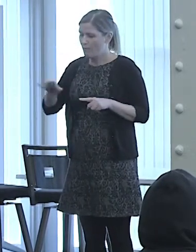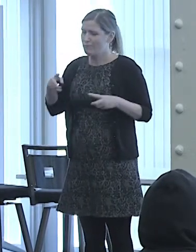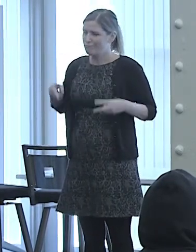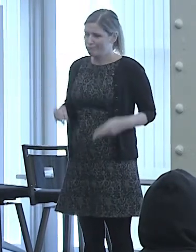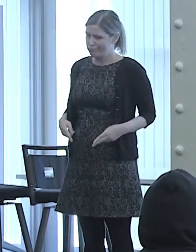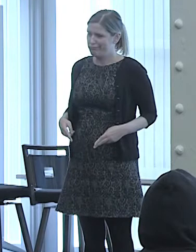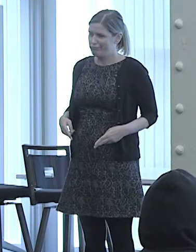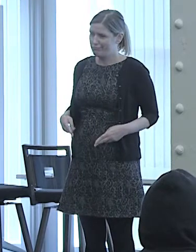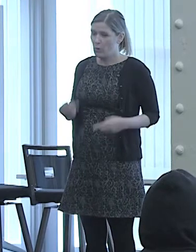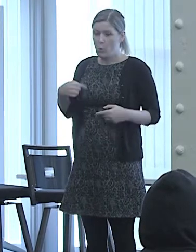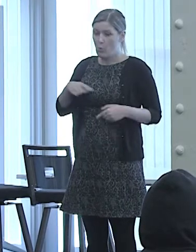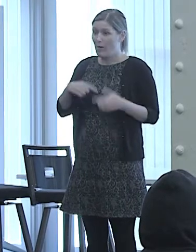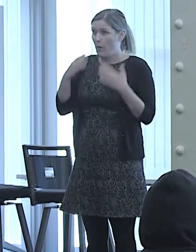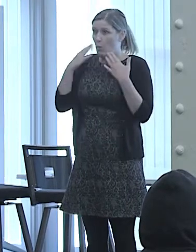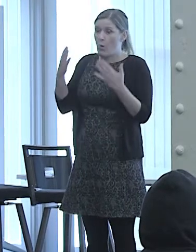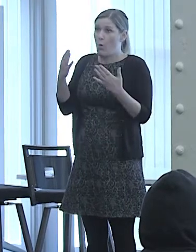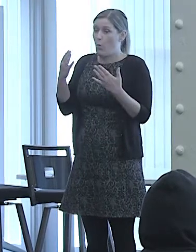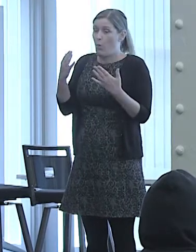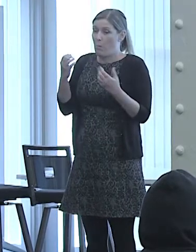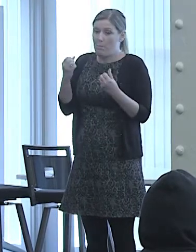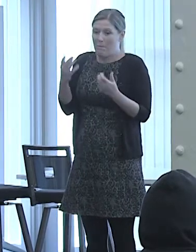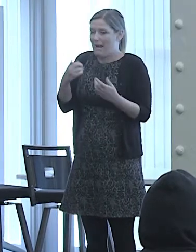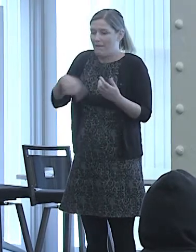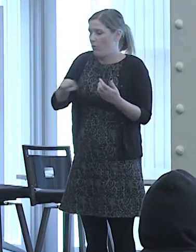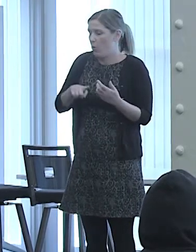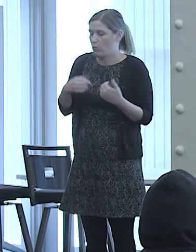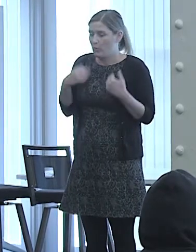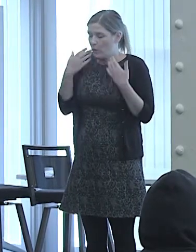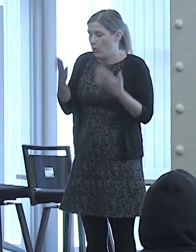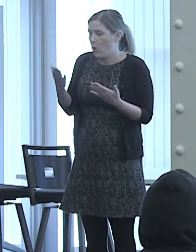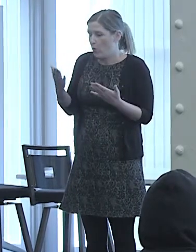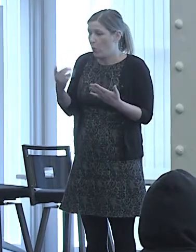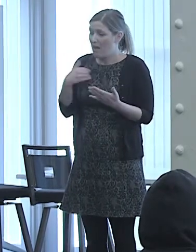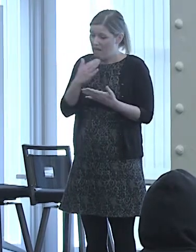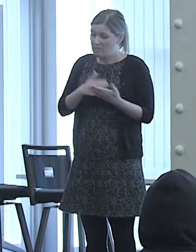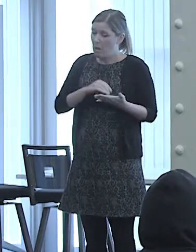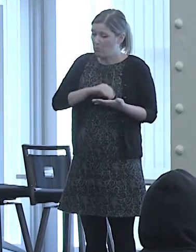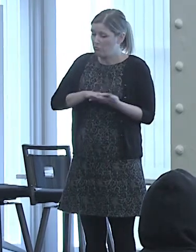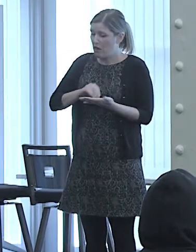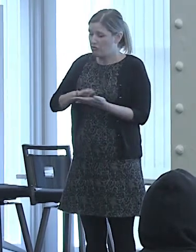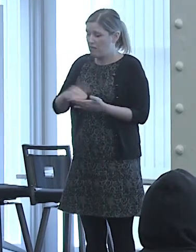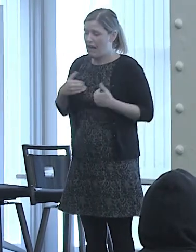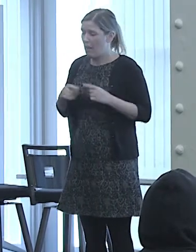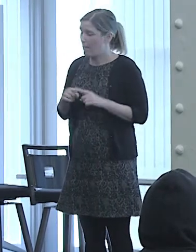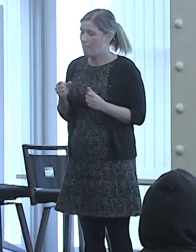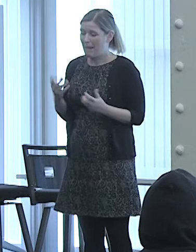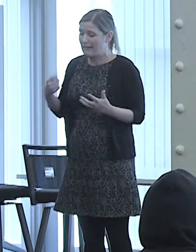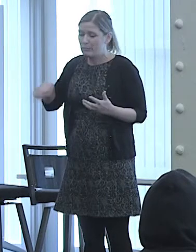and we don't know about the majority of these people, we don't. We do not know about the majority.